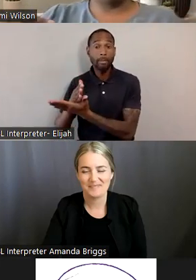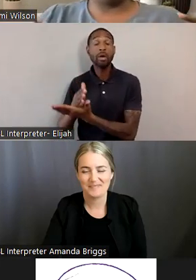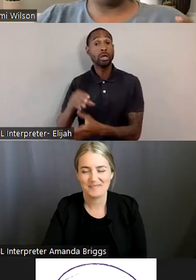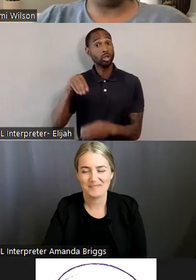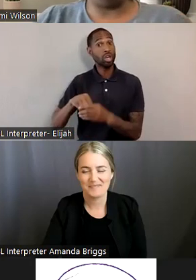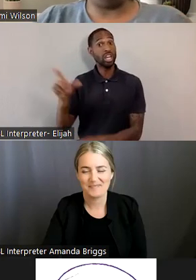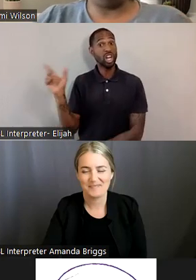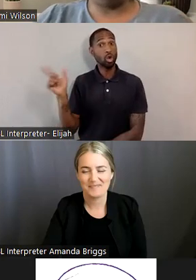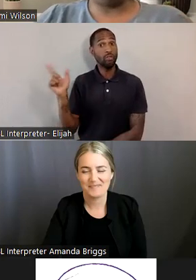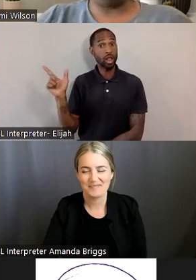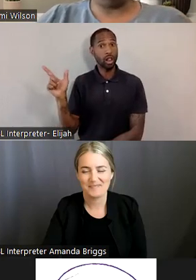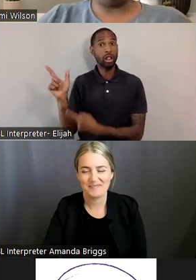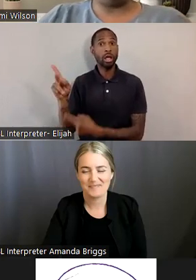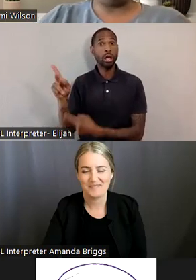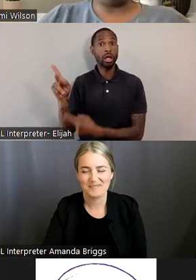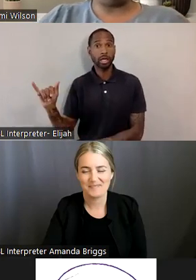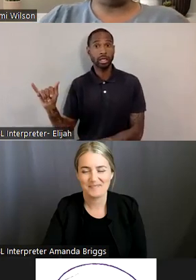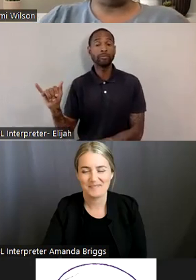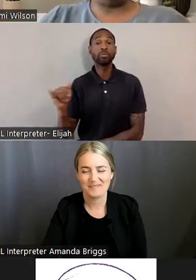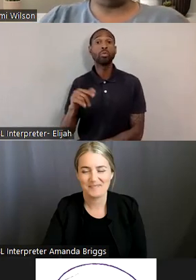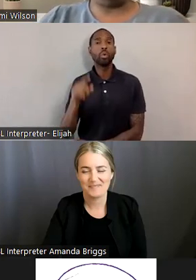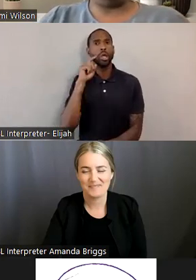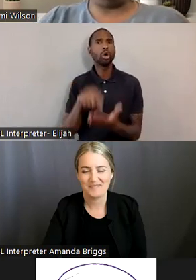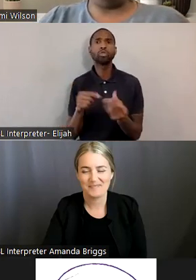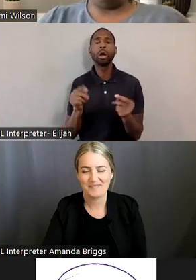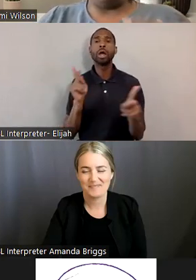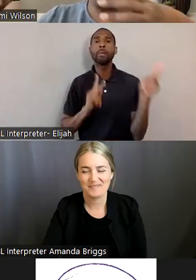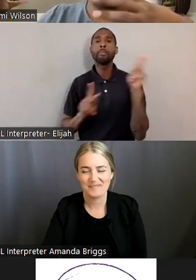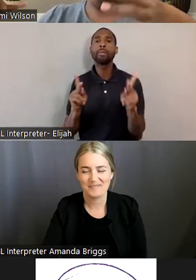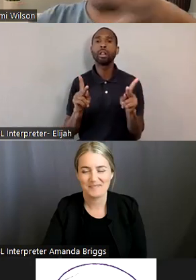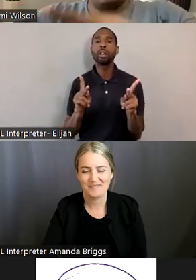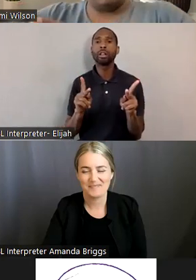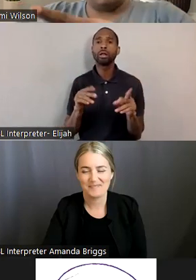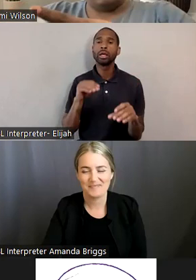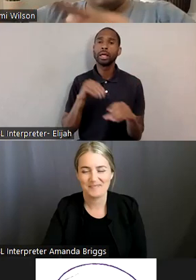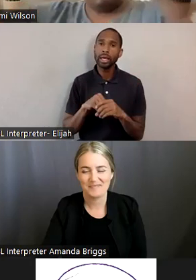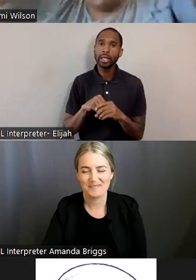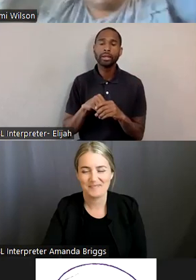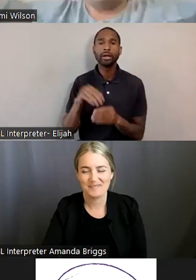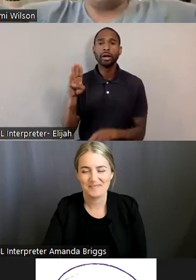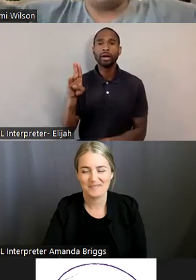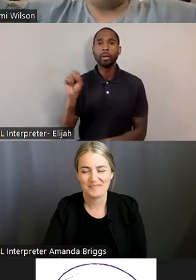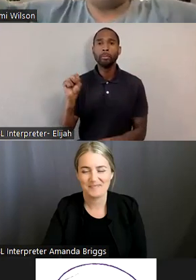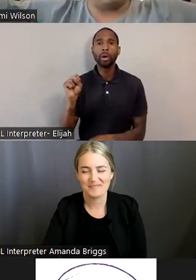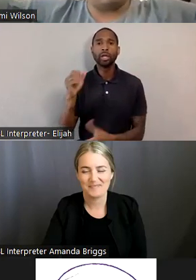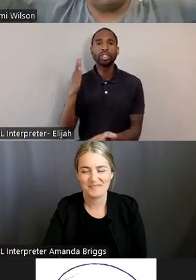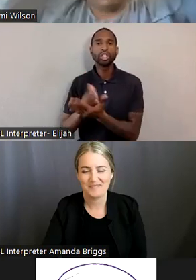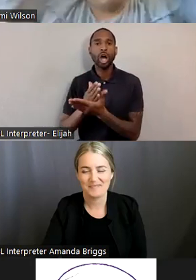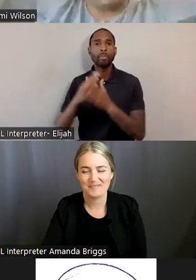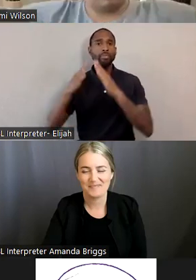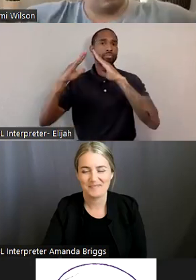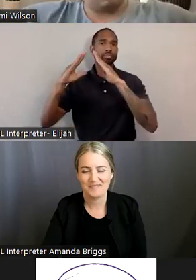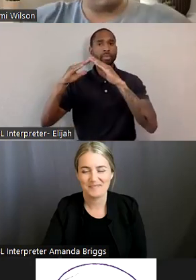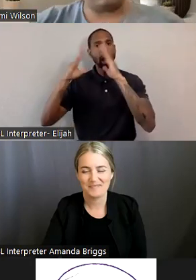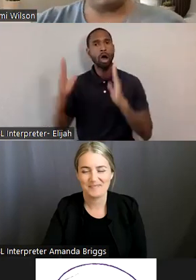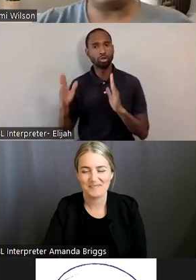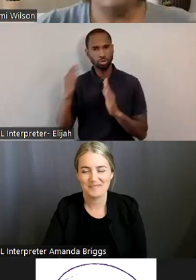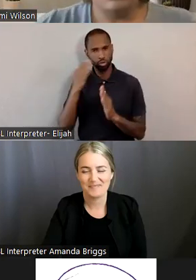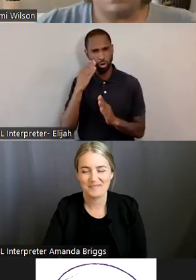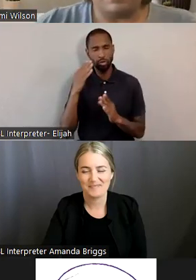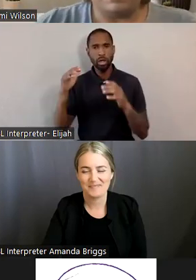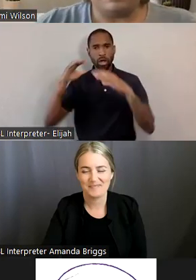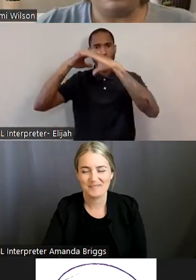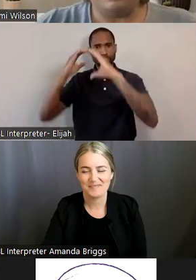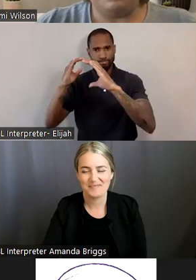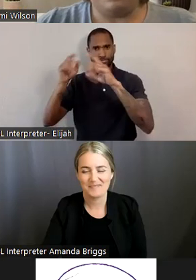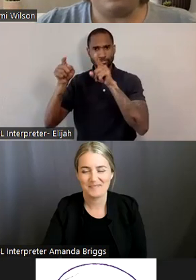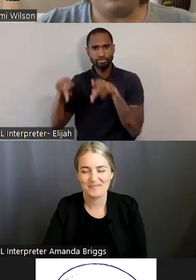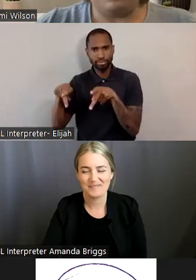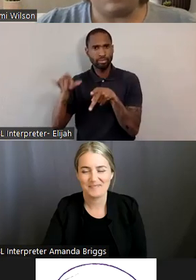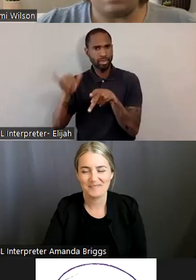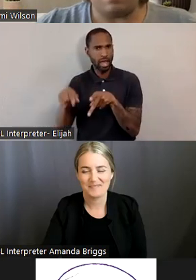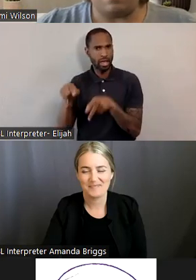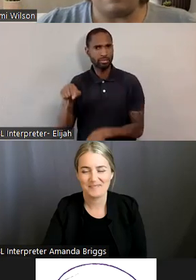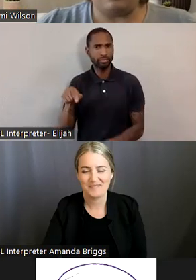what we'd see would be people in bus shelters, the little bus shelters at